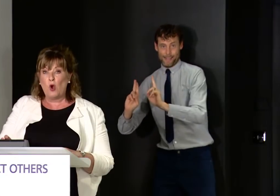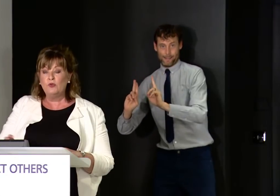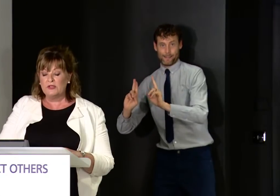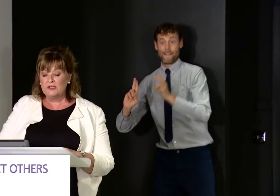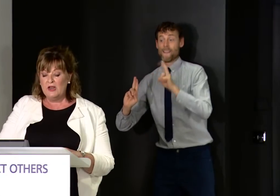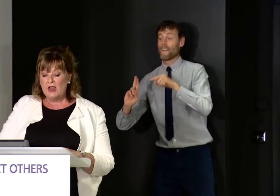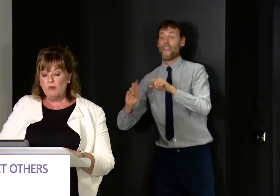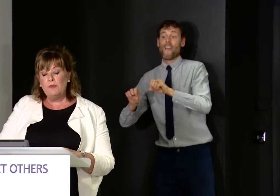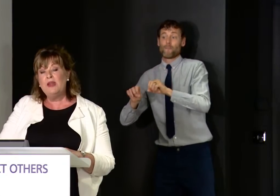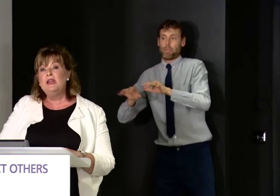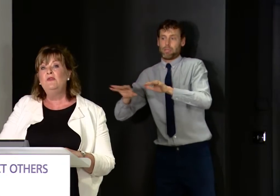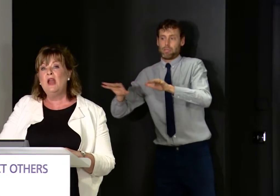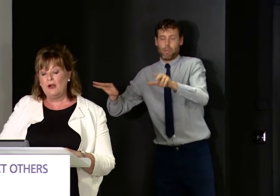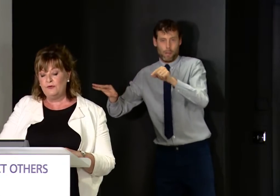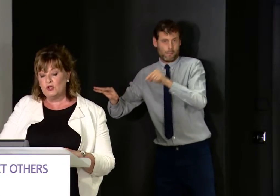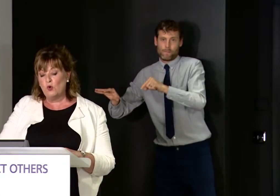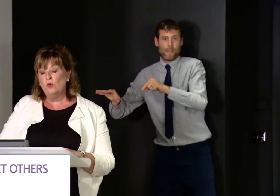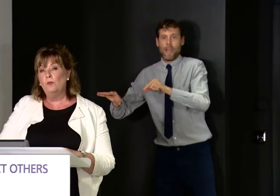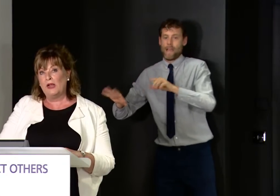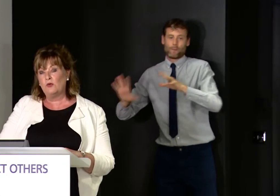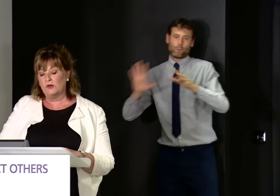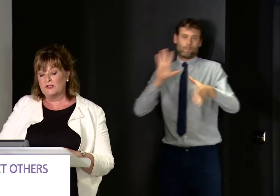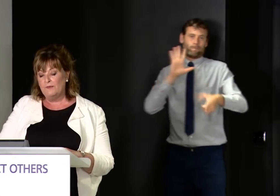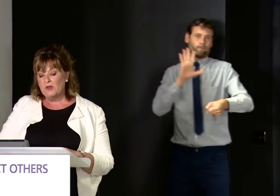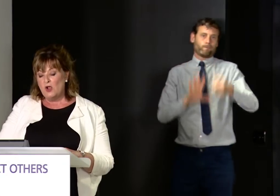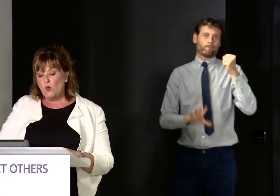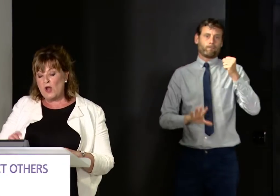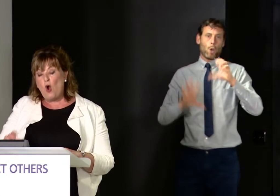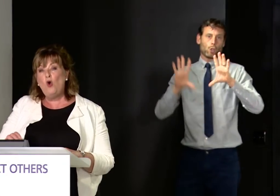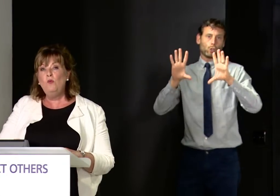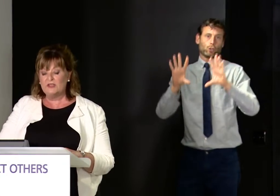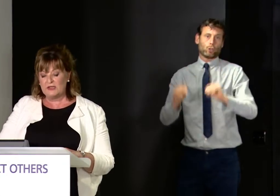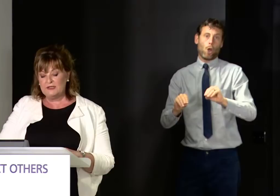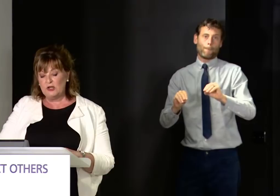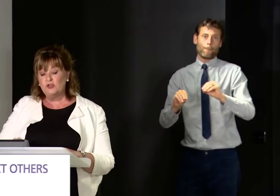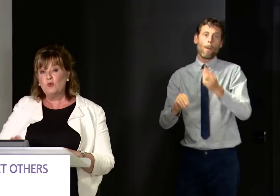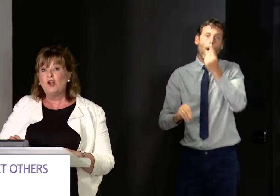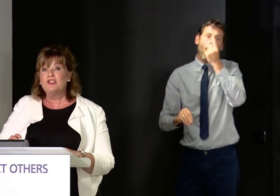be halted, and we may even have to go backwards. We all must continue to work